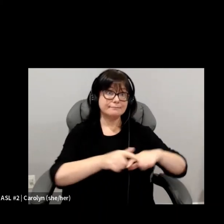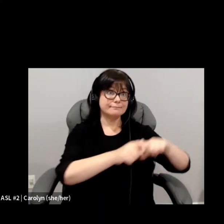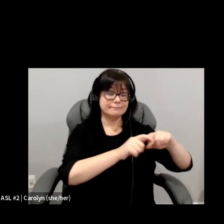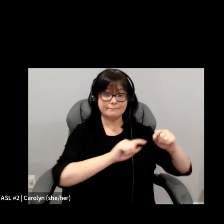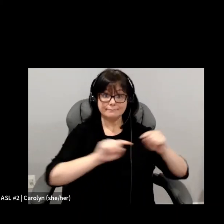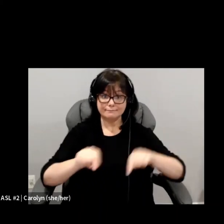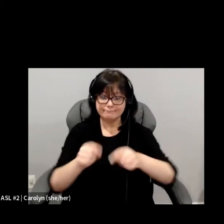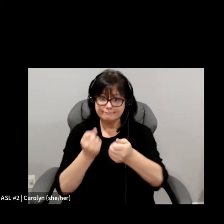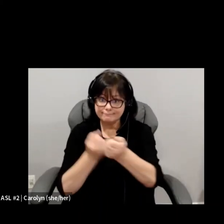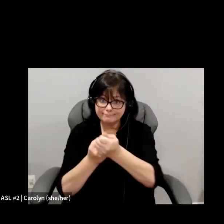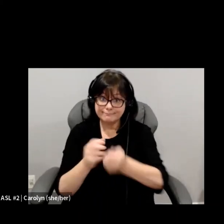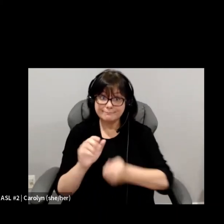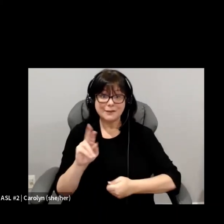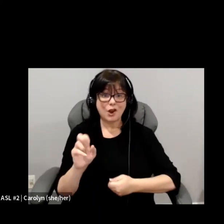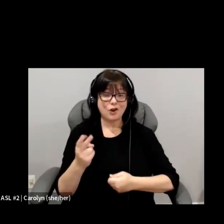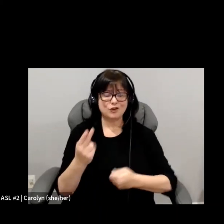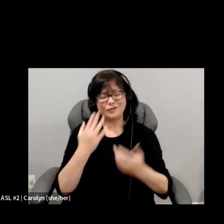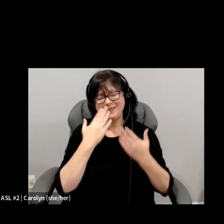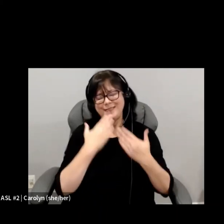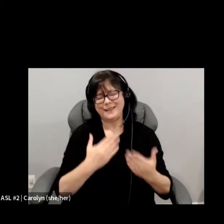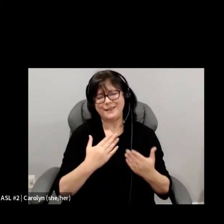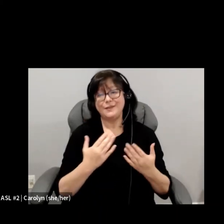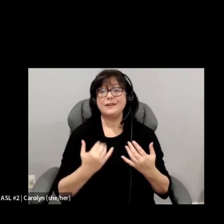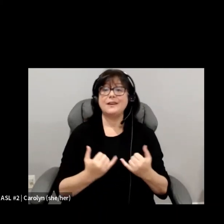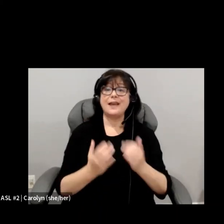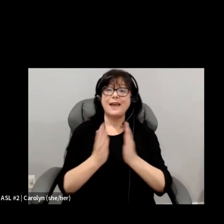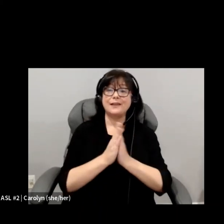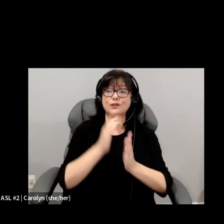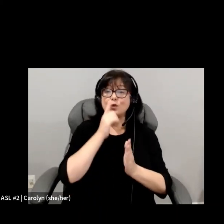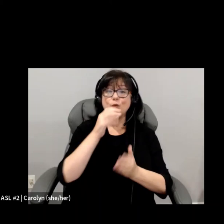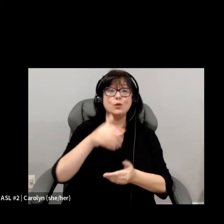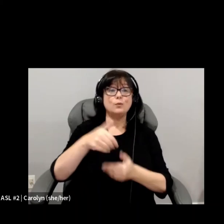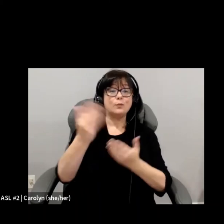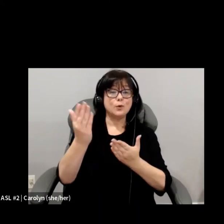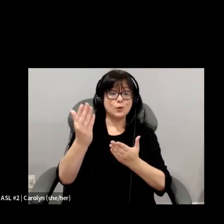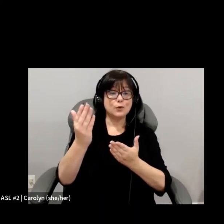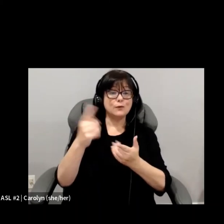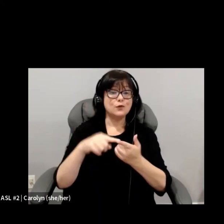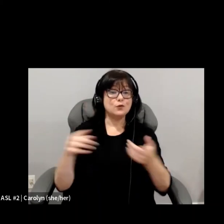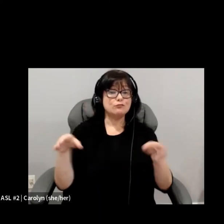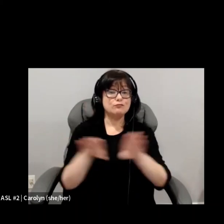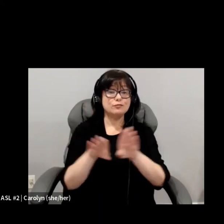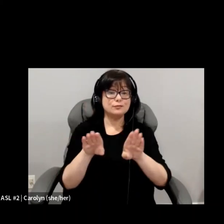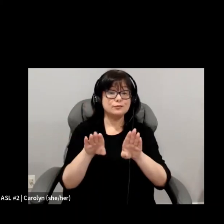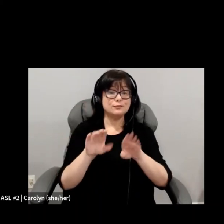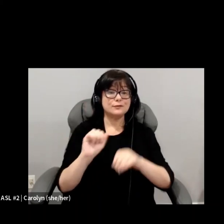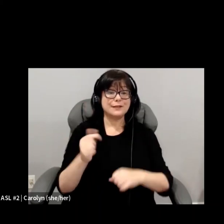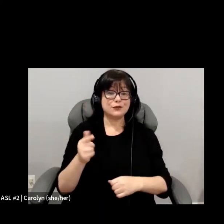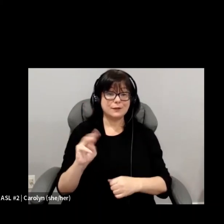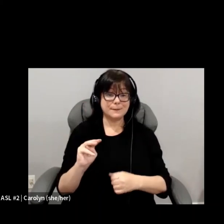AND IF SOMEONE WOULD BE KIND ENOUGH TO MOVE YOU ARE ADJOURNMENT, WE CAN CLOSE OUR AGM.